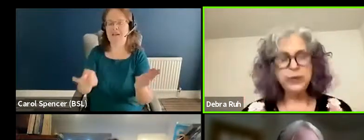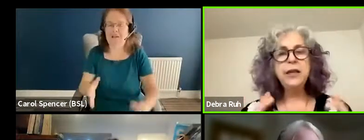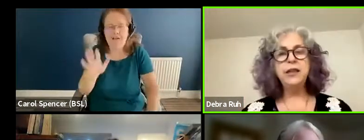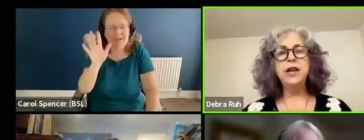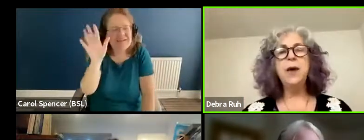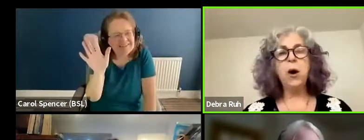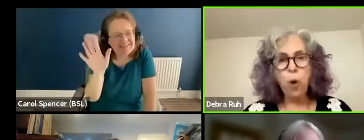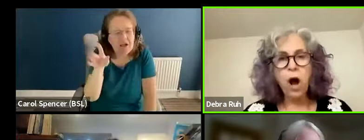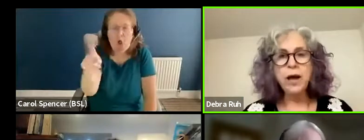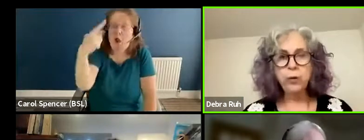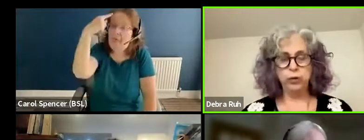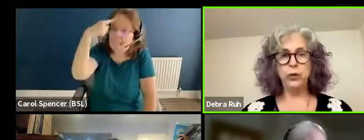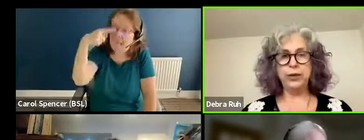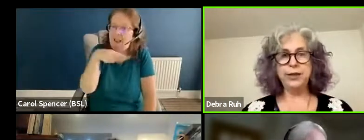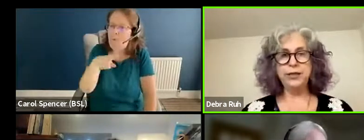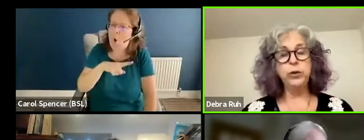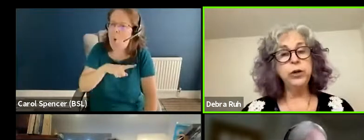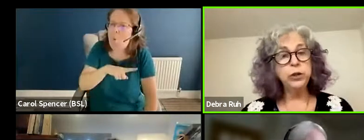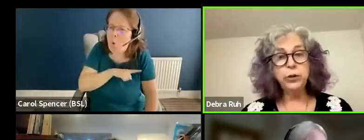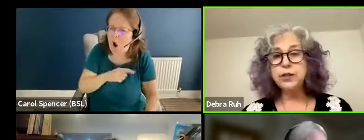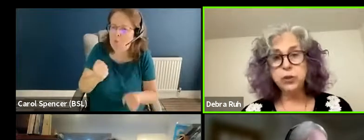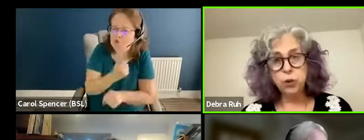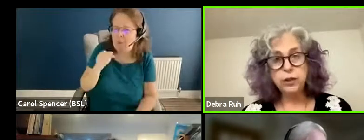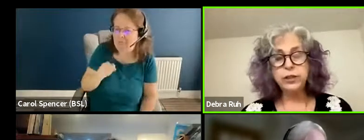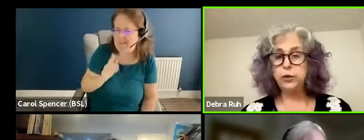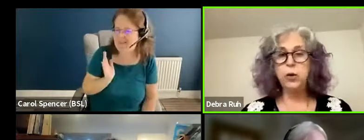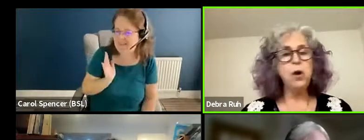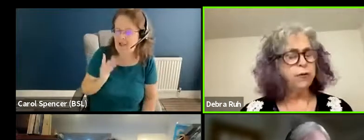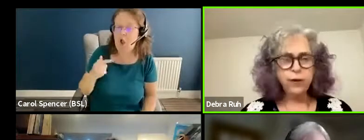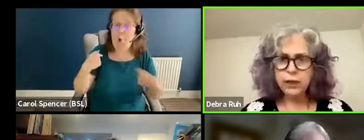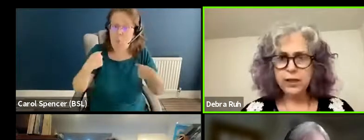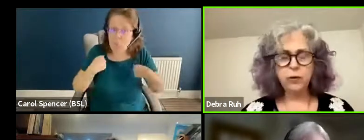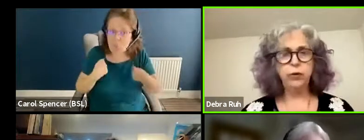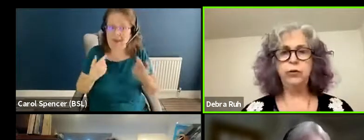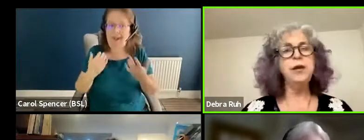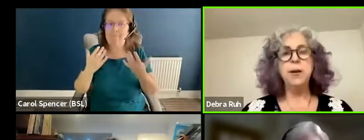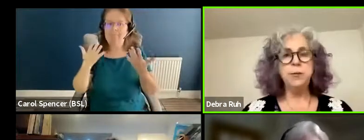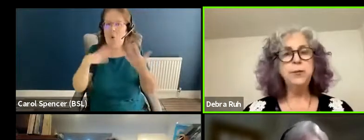really think about why we're doing this. We are doing this certainly to fully include people